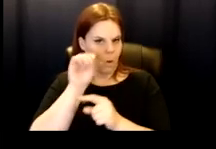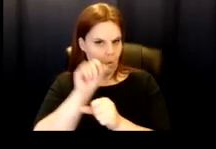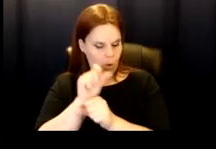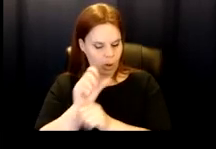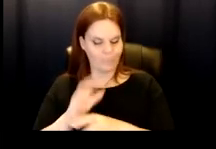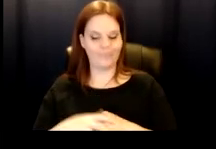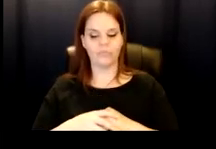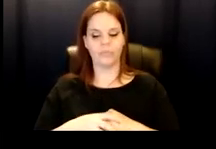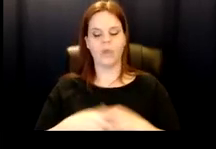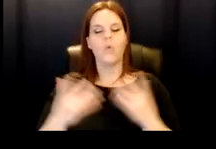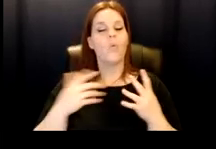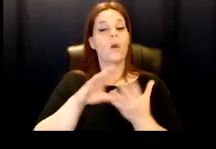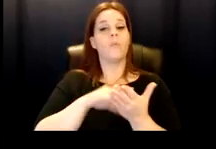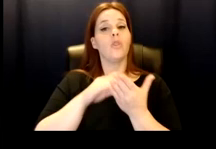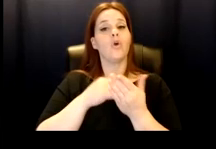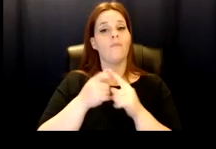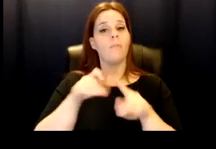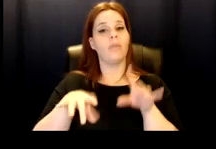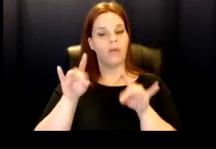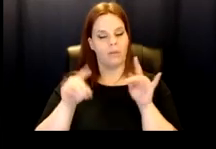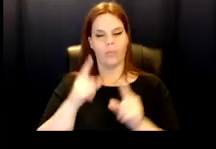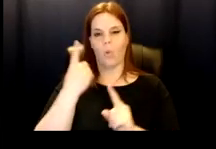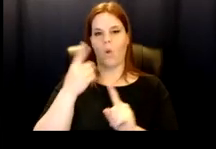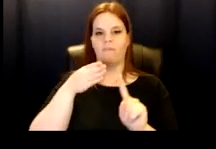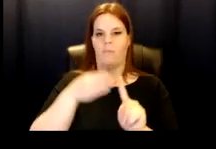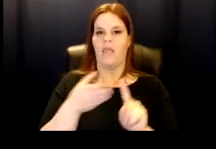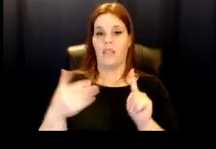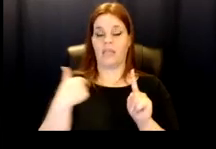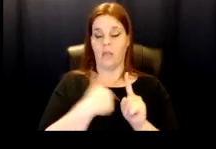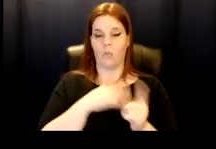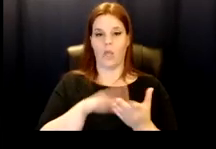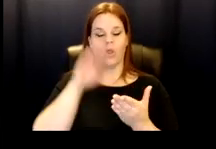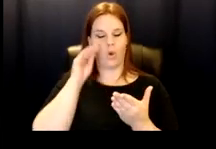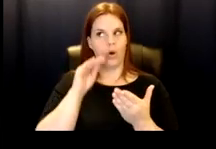Well, one of the main things that we can learn is how critical it is to pair information